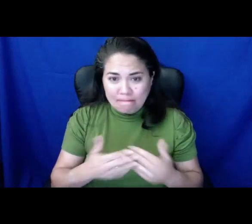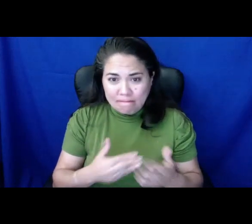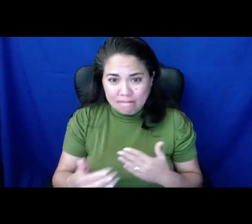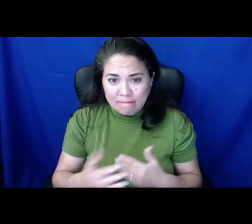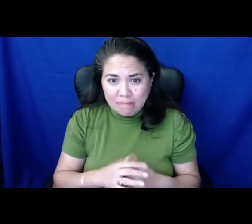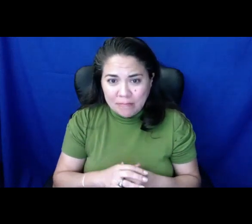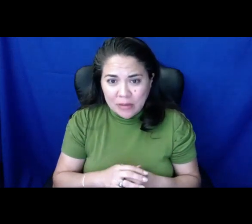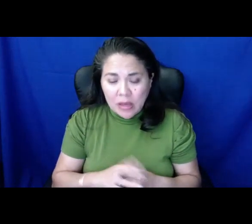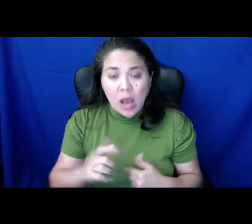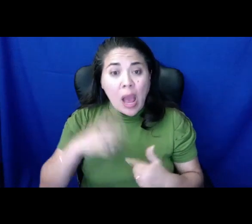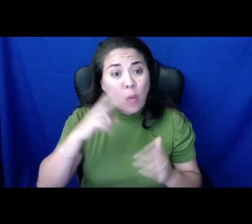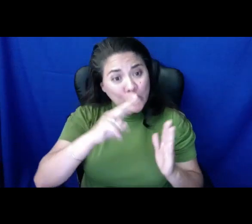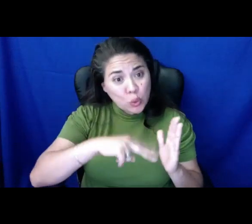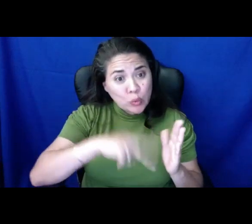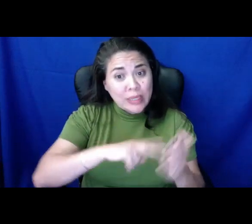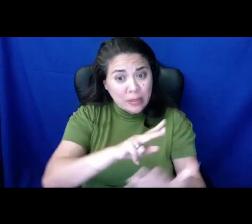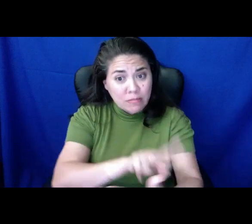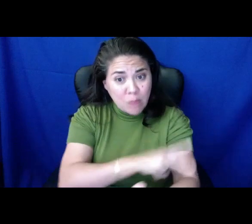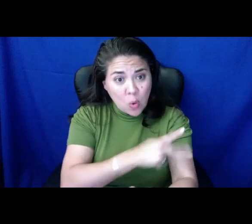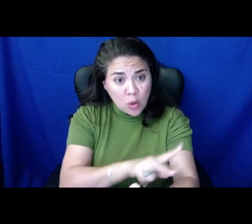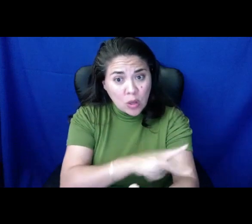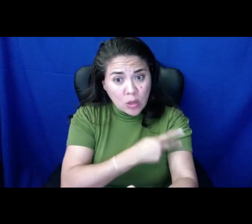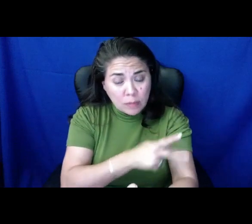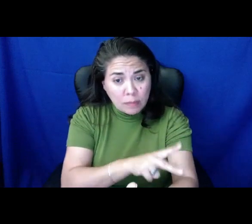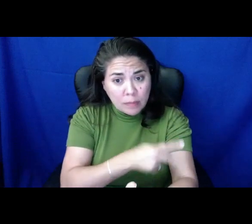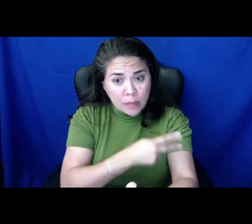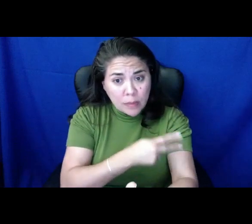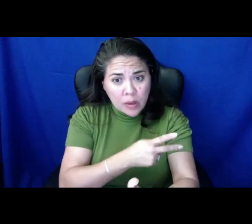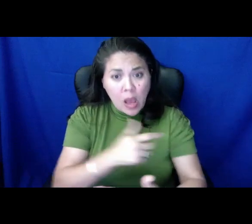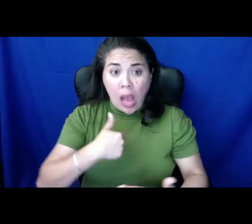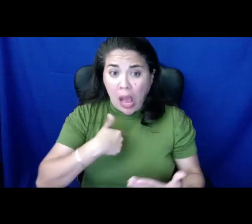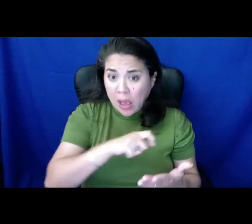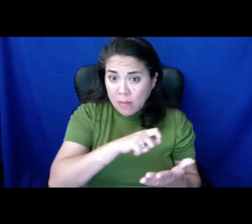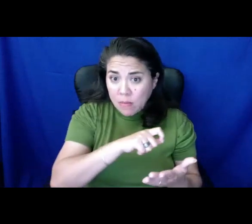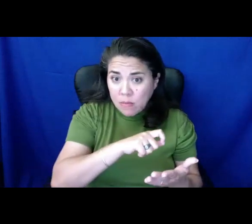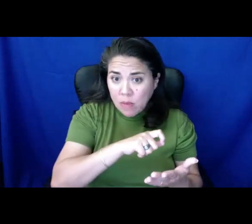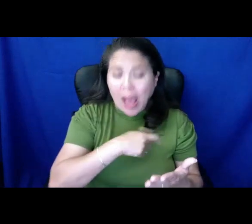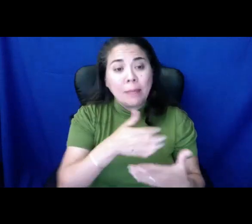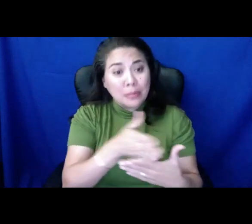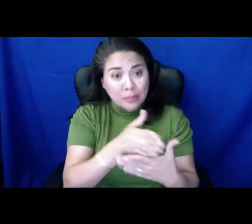Raymond Antrobus (He/Him): i'm going to be on. Raymond Antrobus (He/Him): Which i'm writing a bridge i'm sharing in the spirit of.